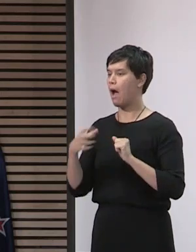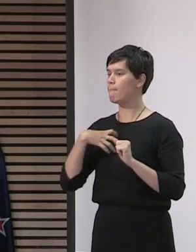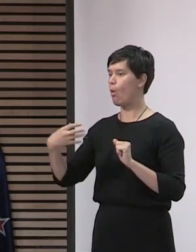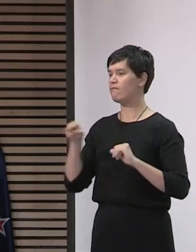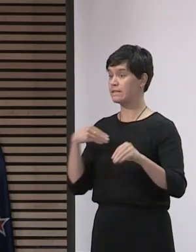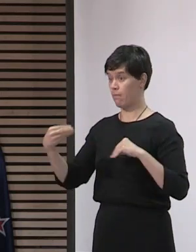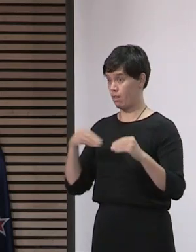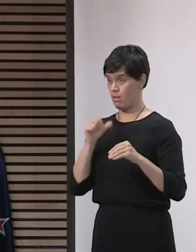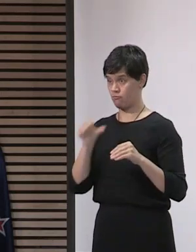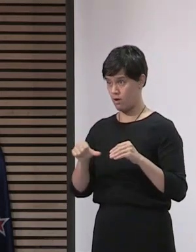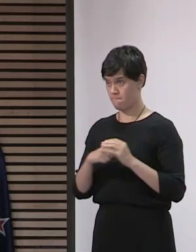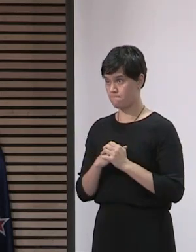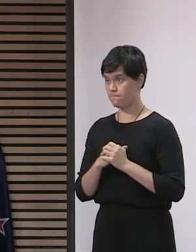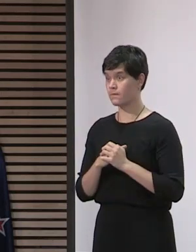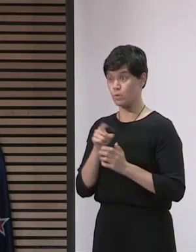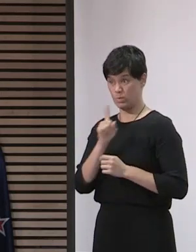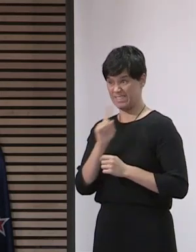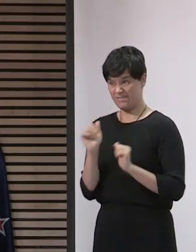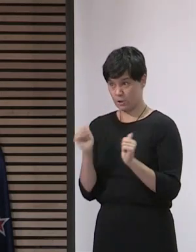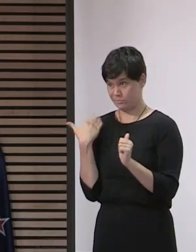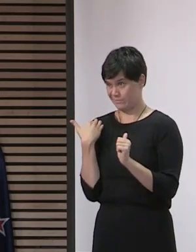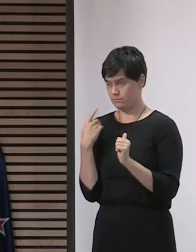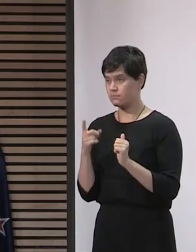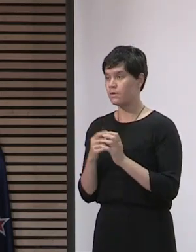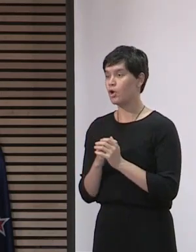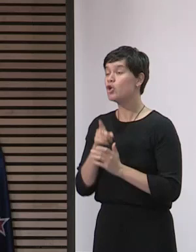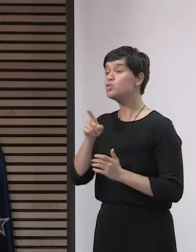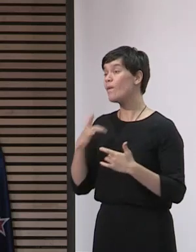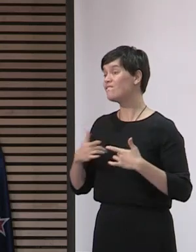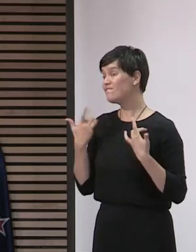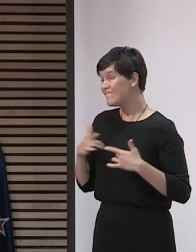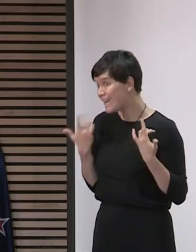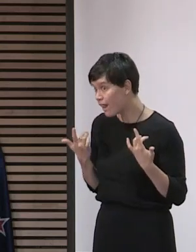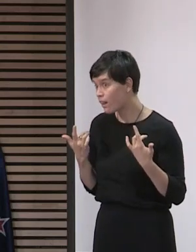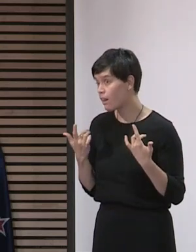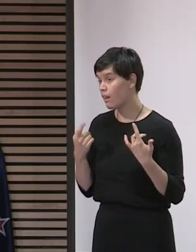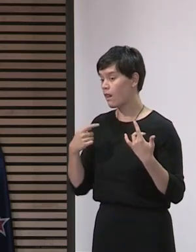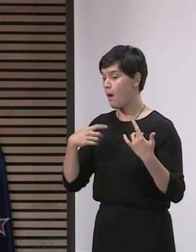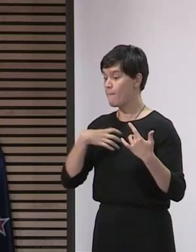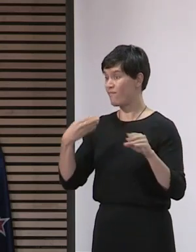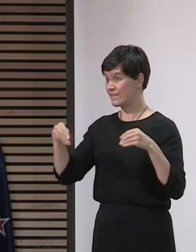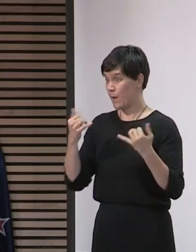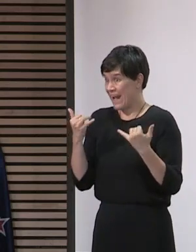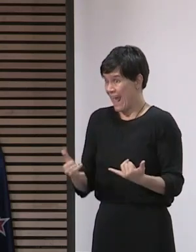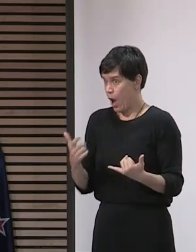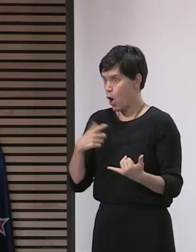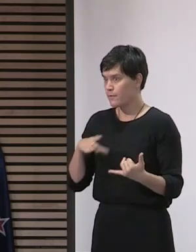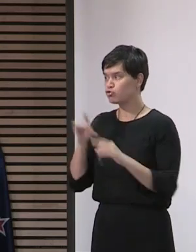that New Zealand is now better placed than Australia in terms of having fewer restrictions in place. Do you believe that